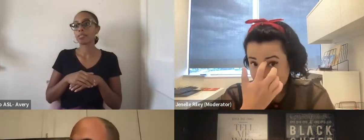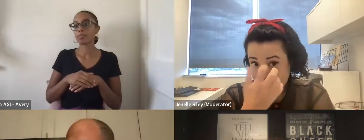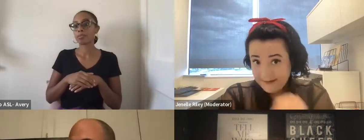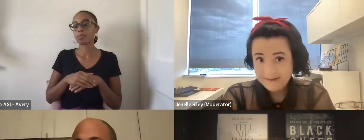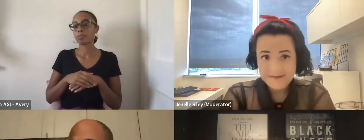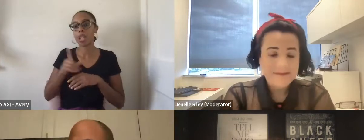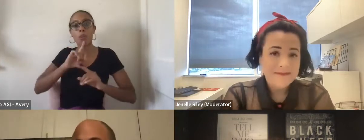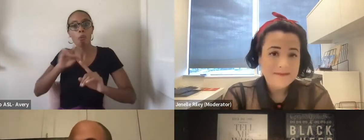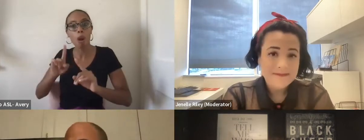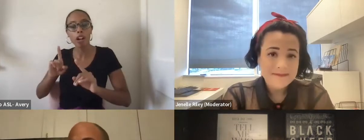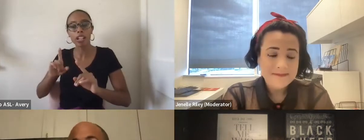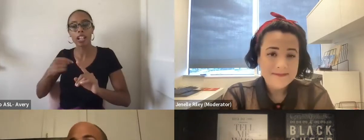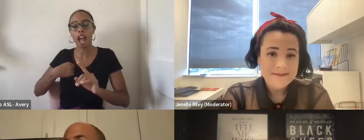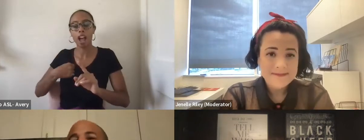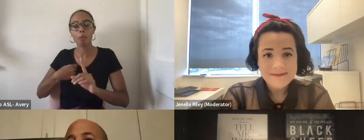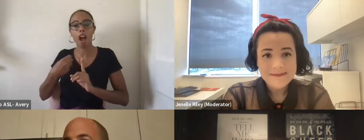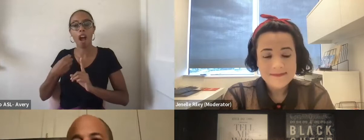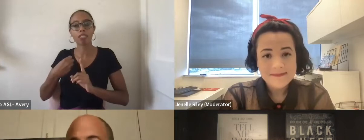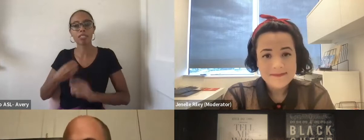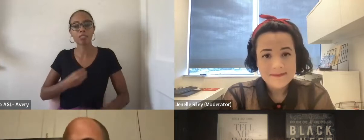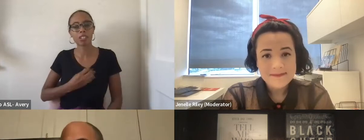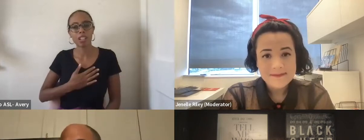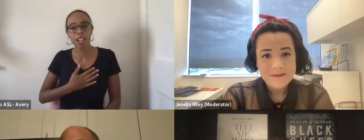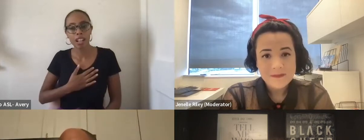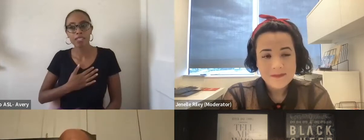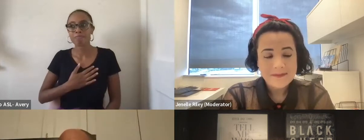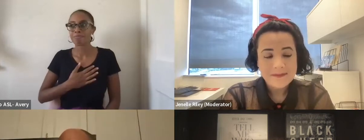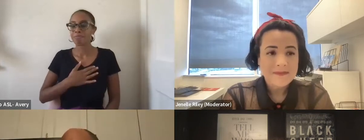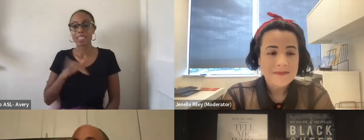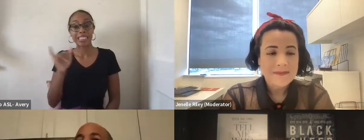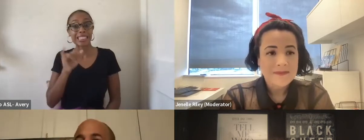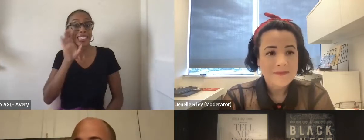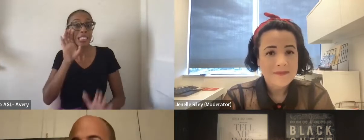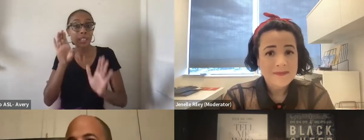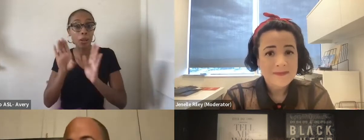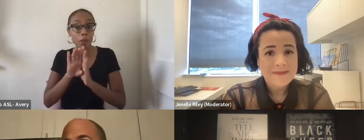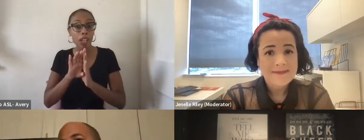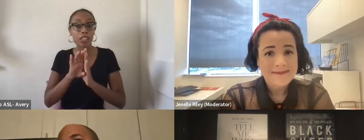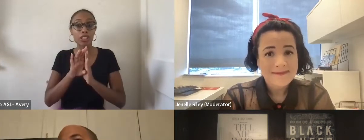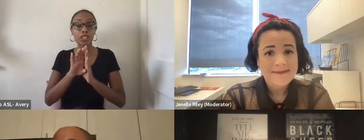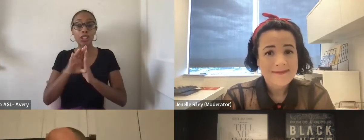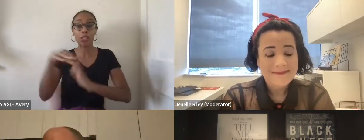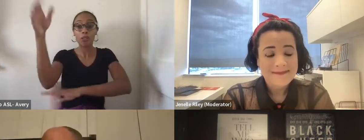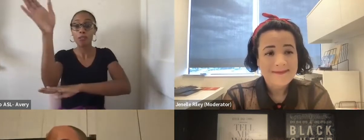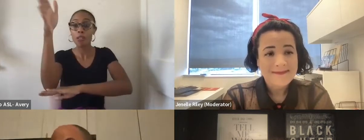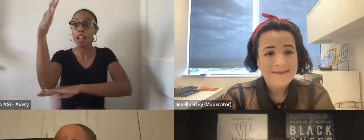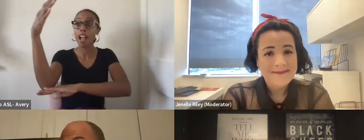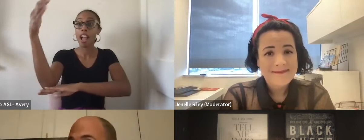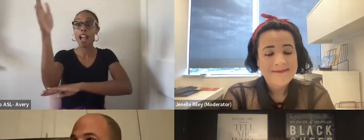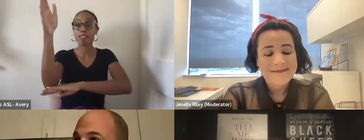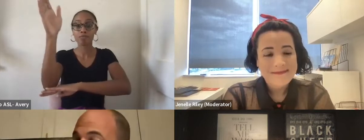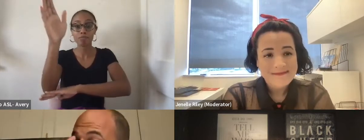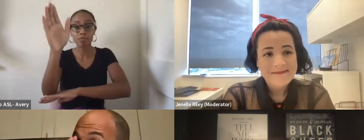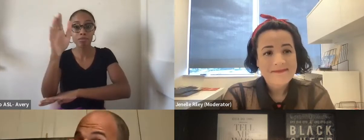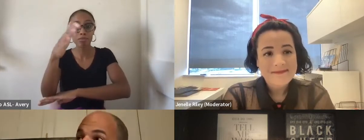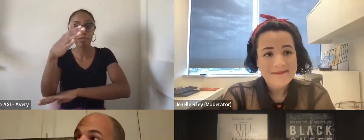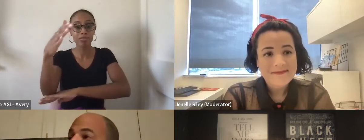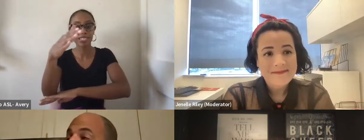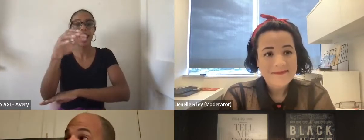But the flag flying up half mass above Buckingham Palace, which eventually did.